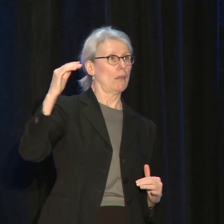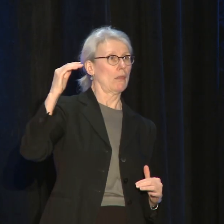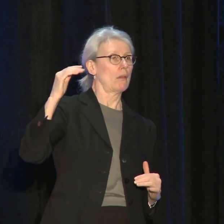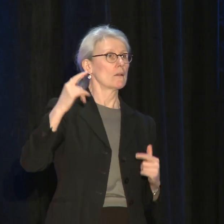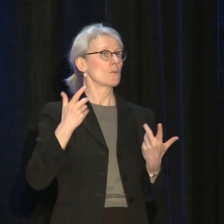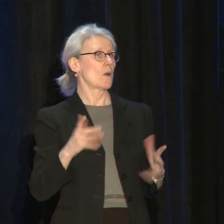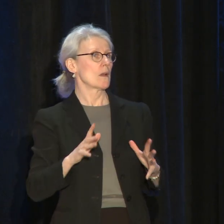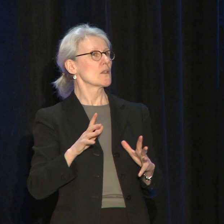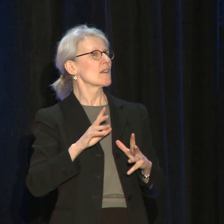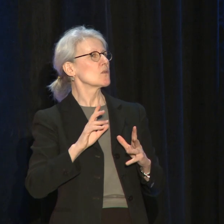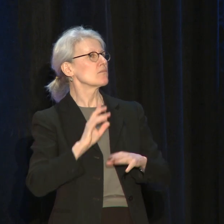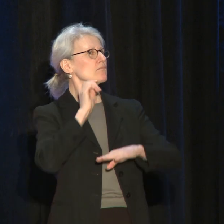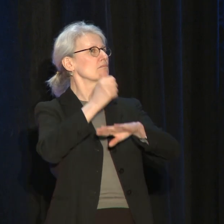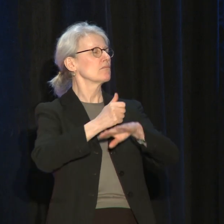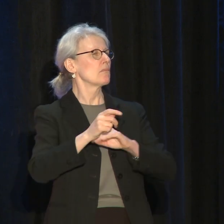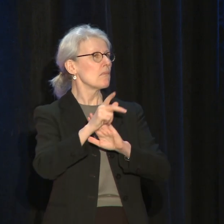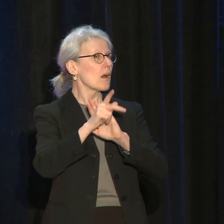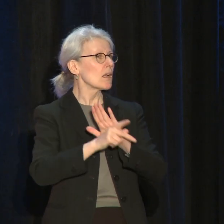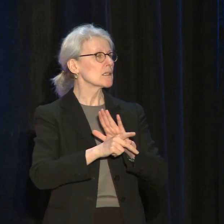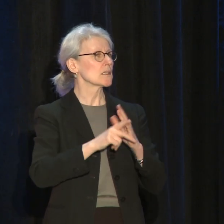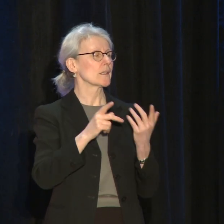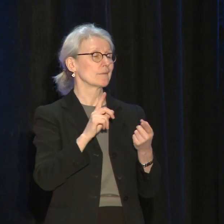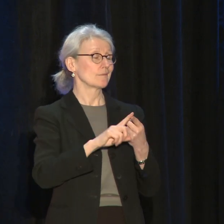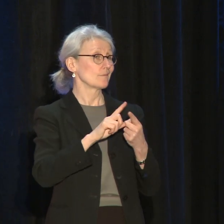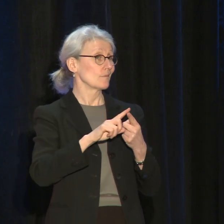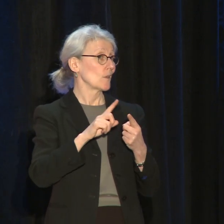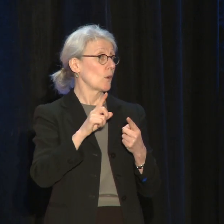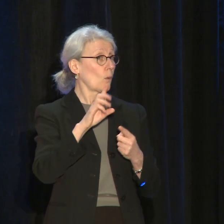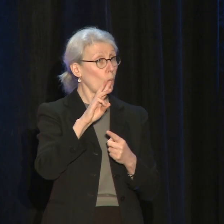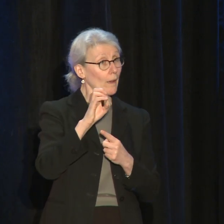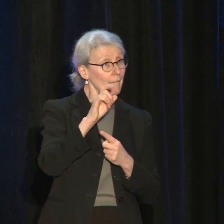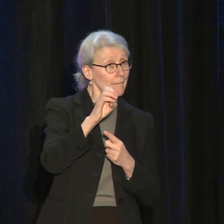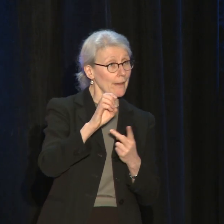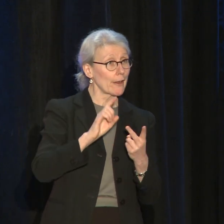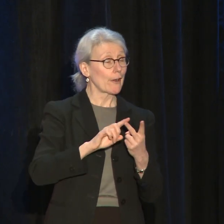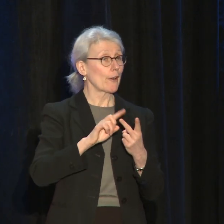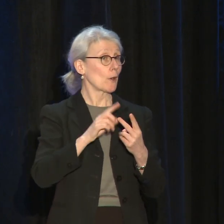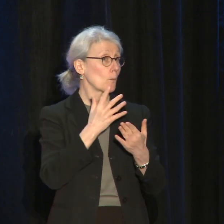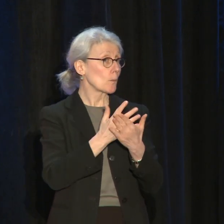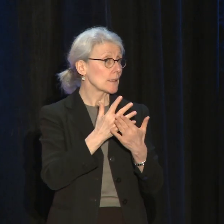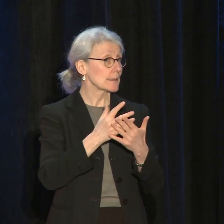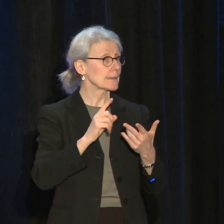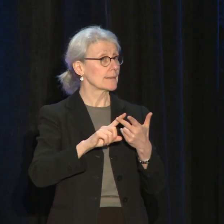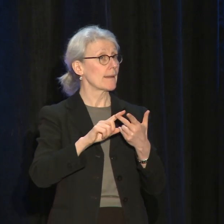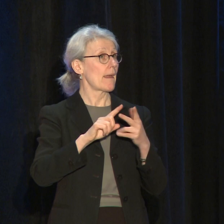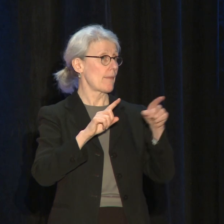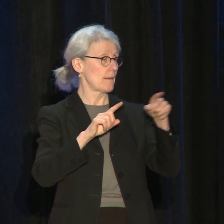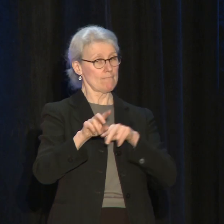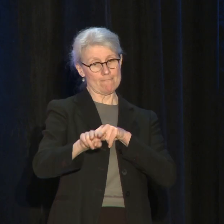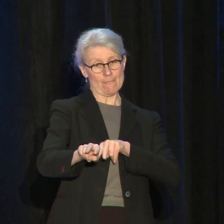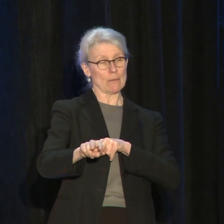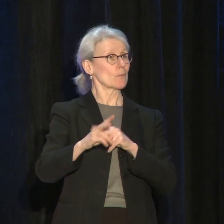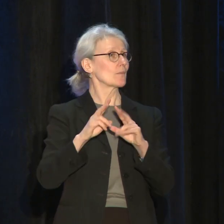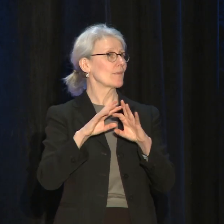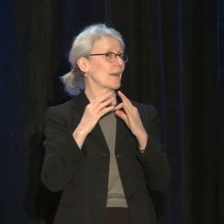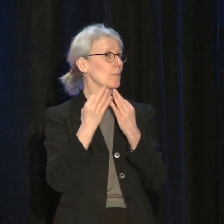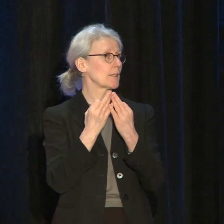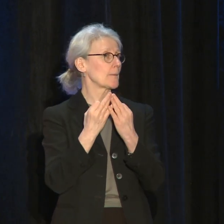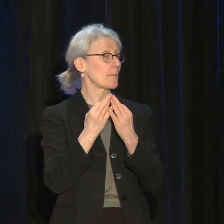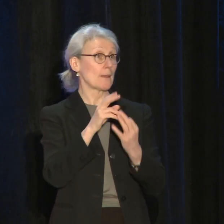policies, welfare policies, prison policies, and family policing policies. In the U.S there is this